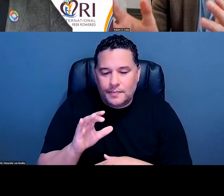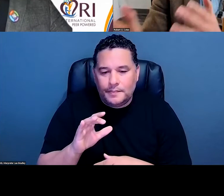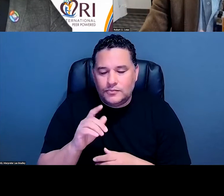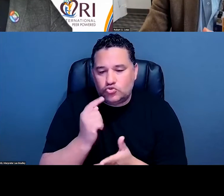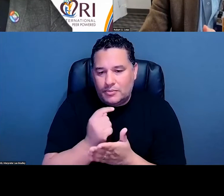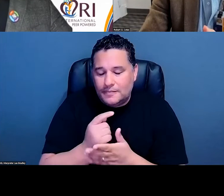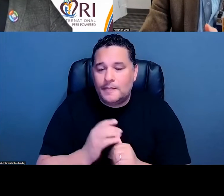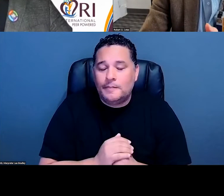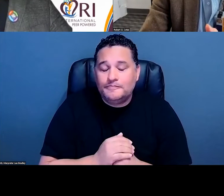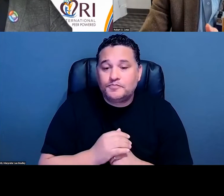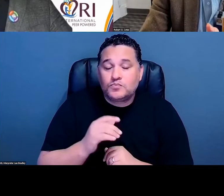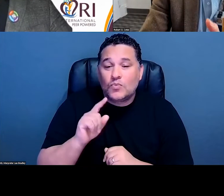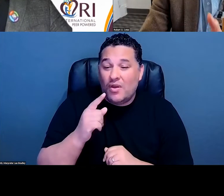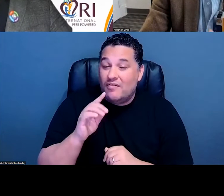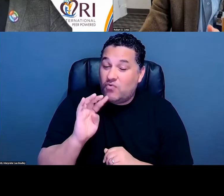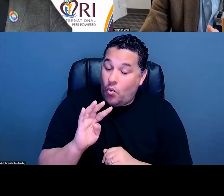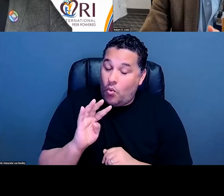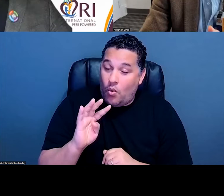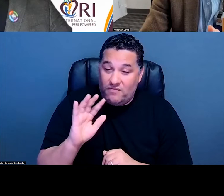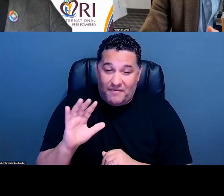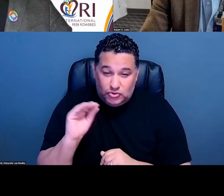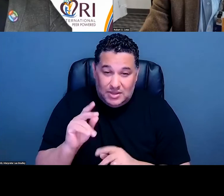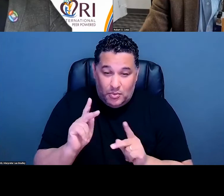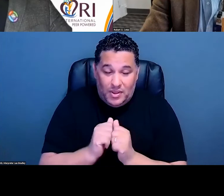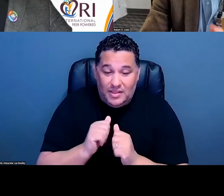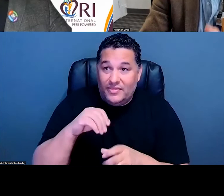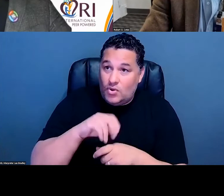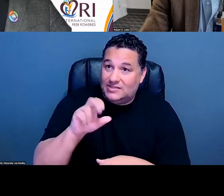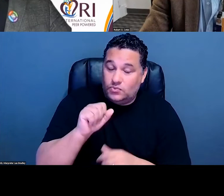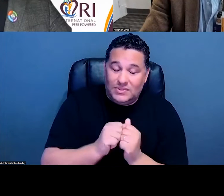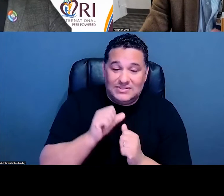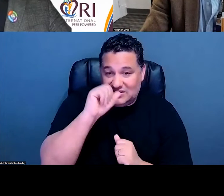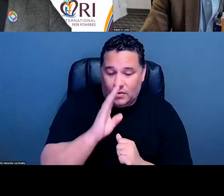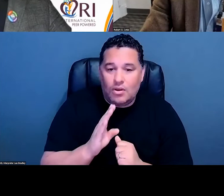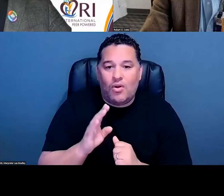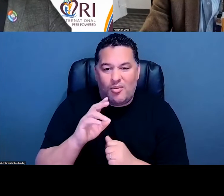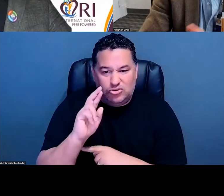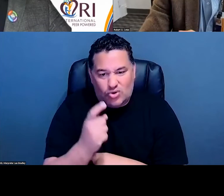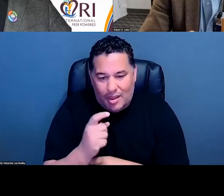ANTIPSYCHOTIC TRIALS AND SYMPTOM S. DESPITE QUARTER OF PEOPLE WITH THE CONDITION, 4%